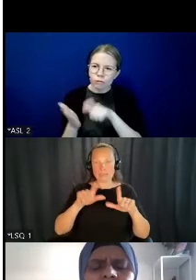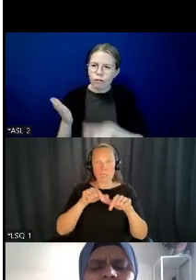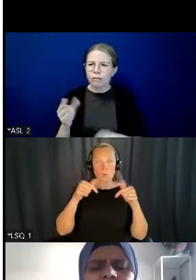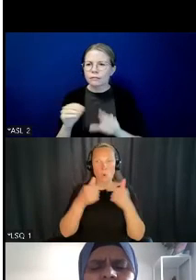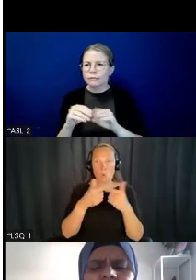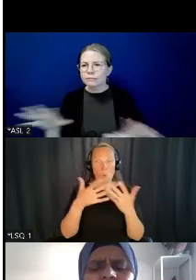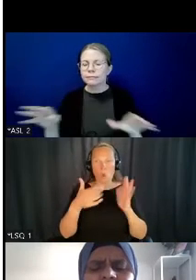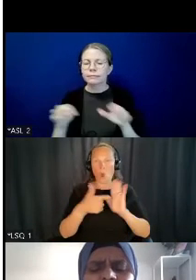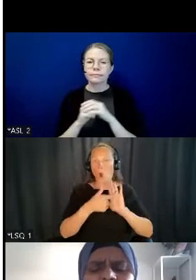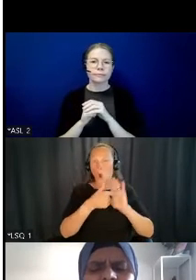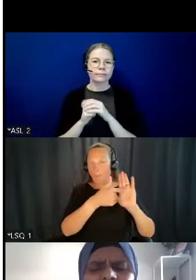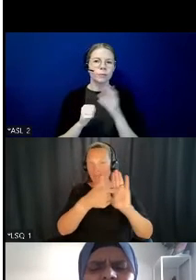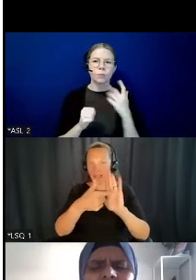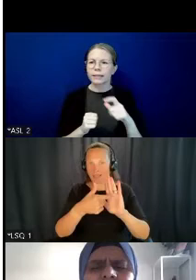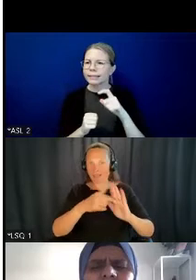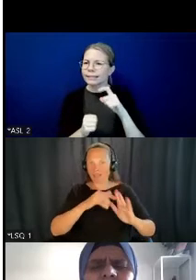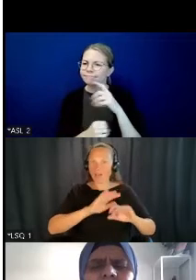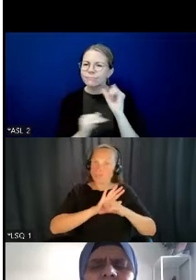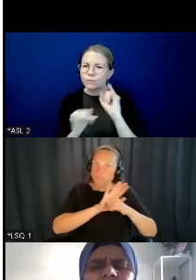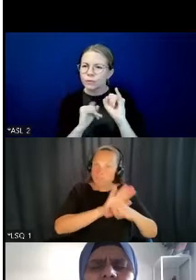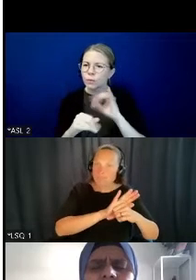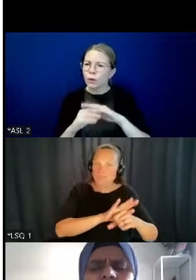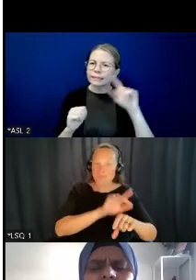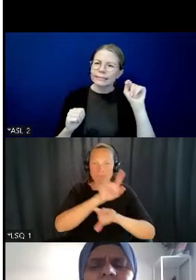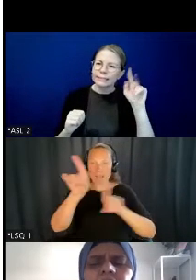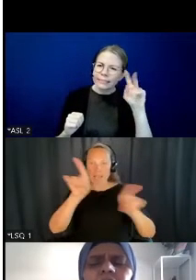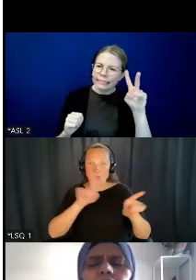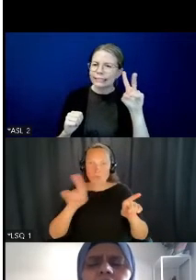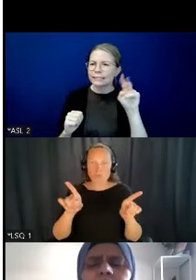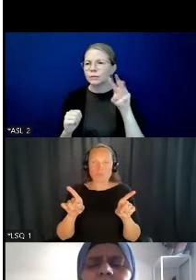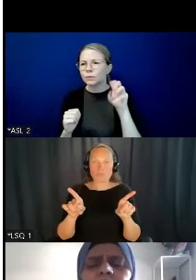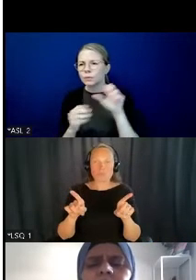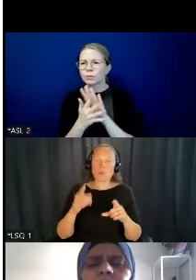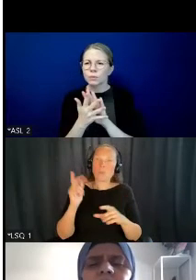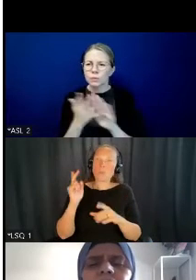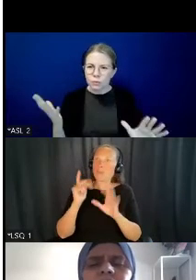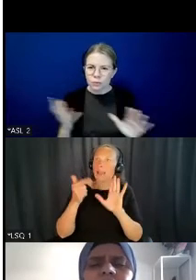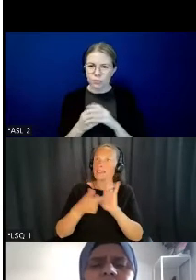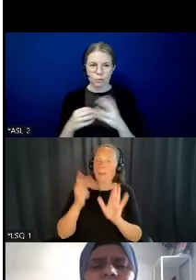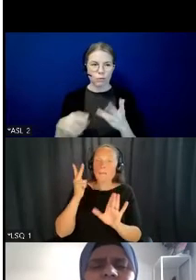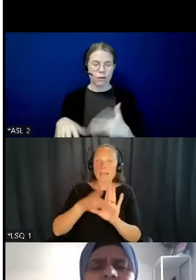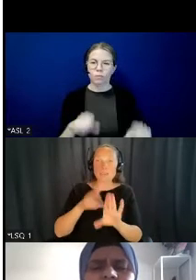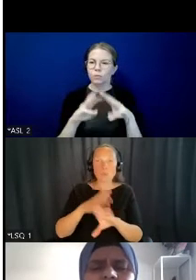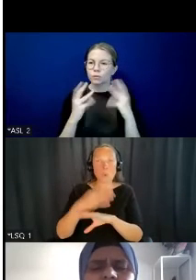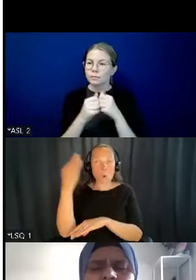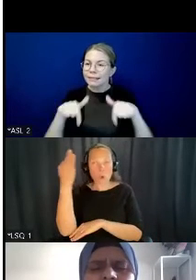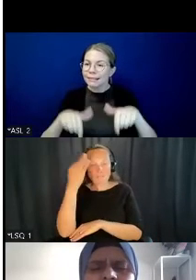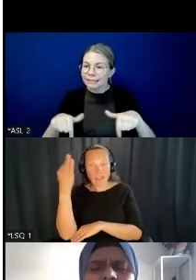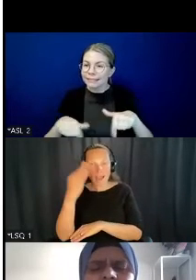CONVERSATIONS LIKE THIS TALKING TO INDIVIDUALS, TALKING TO POLITICIANS, TALKING TO EVERYBODY